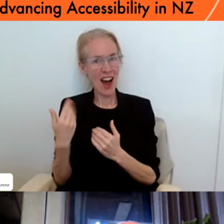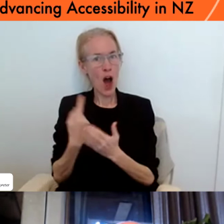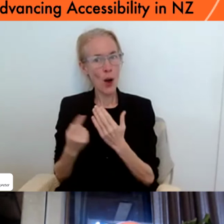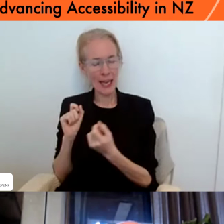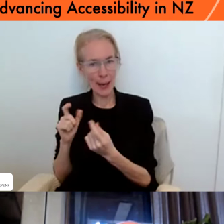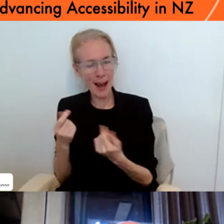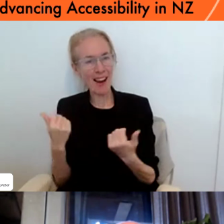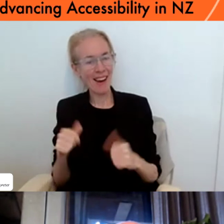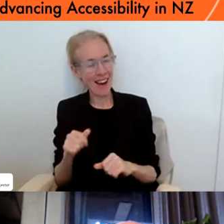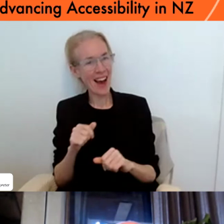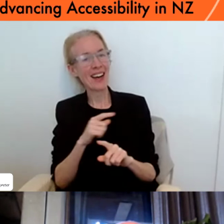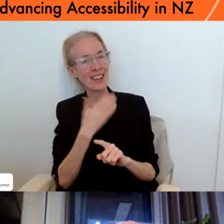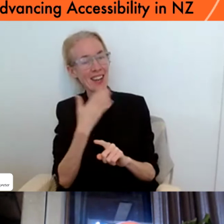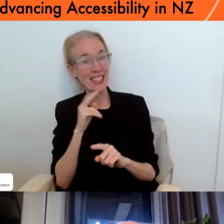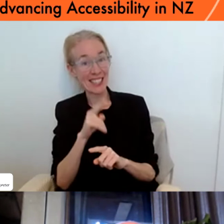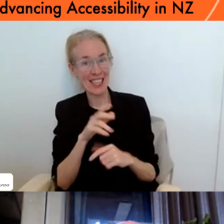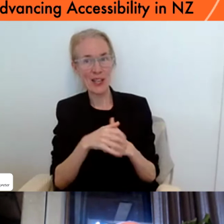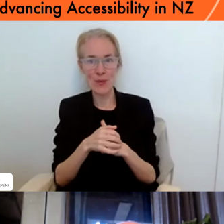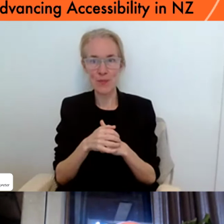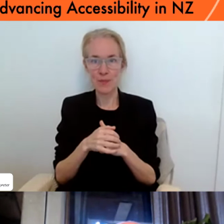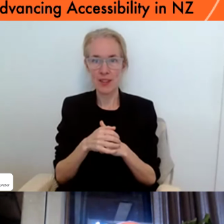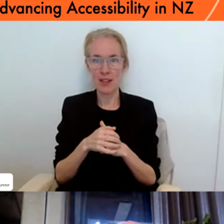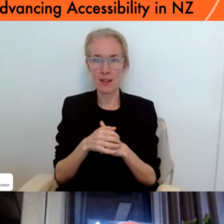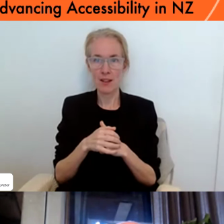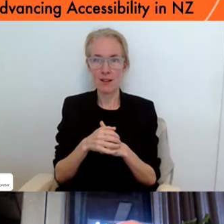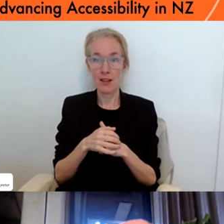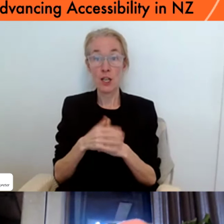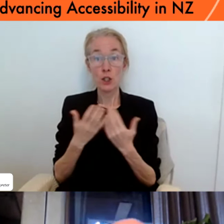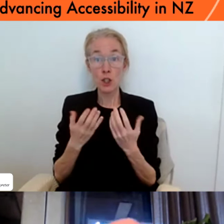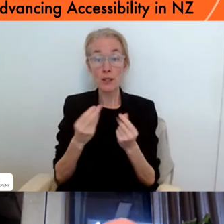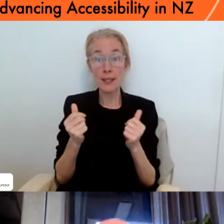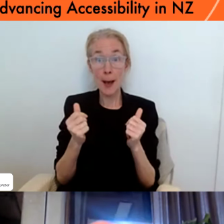that space. We're managing to get lifts into several Kainga Ora buildings